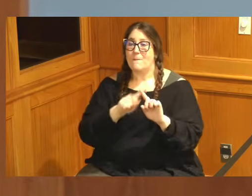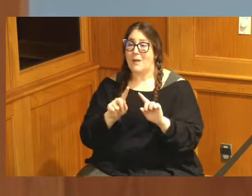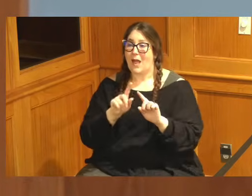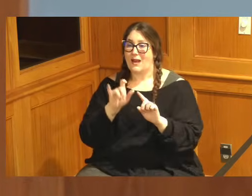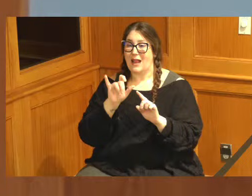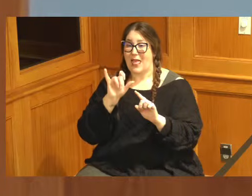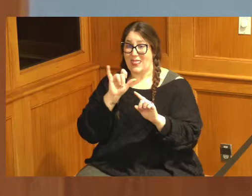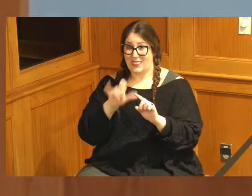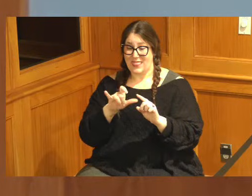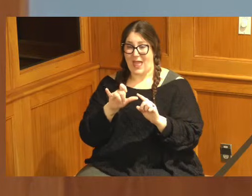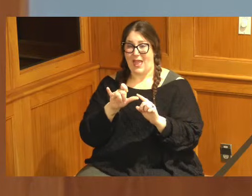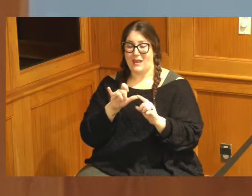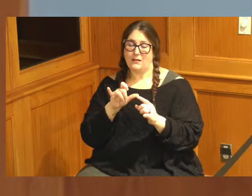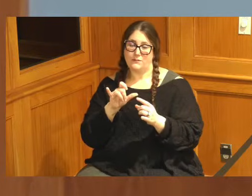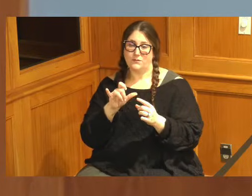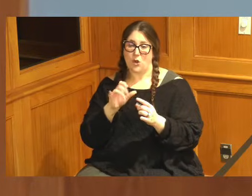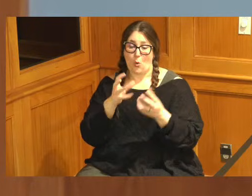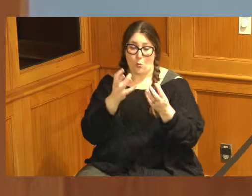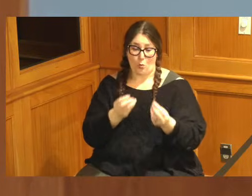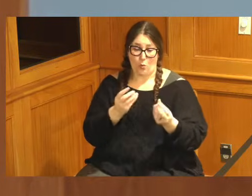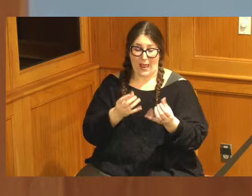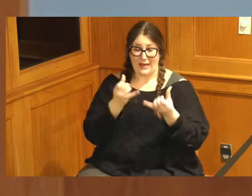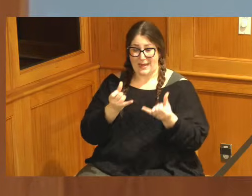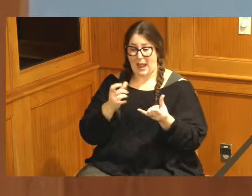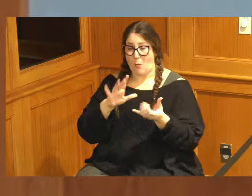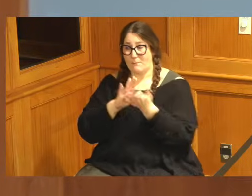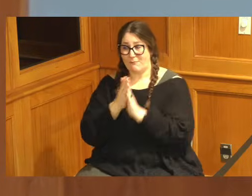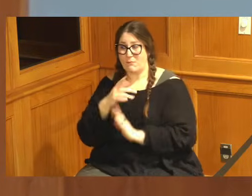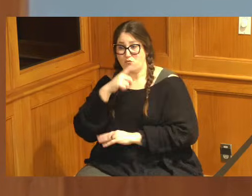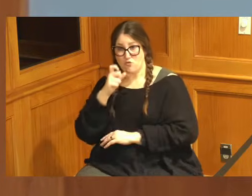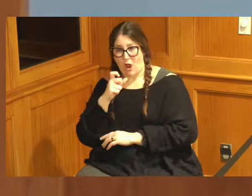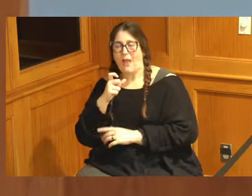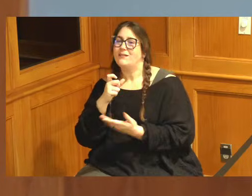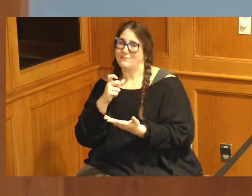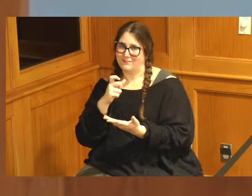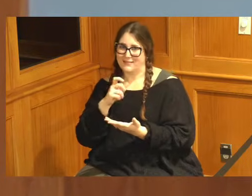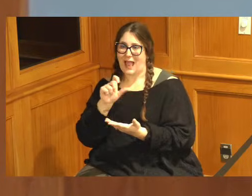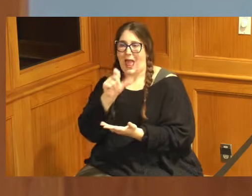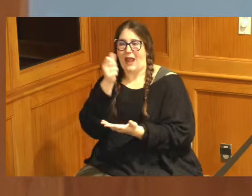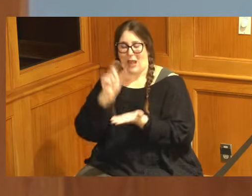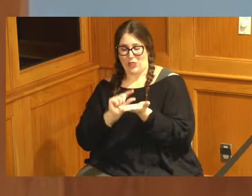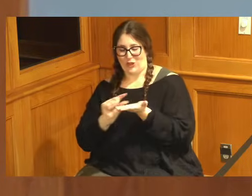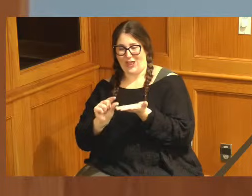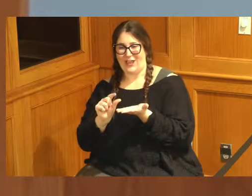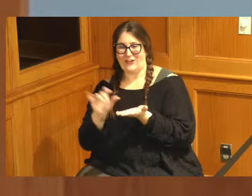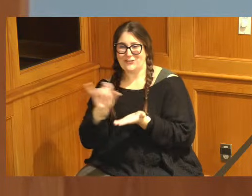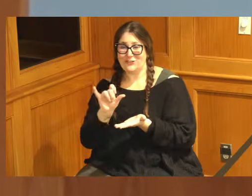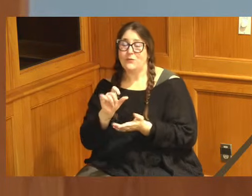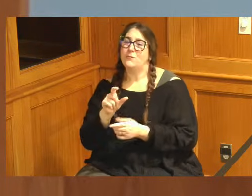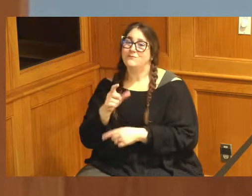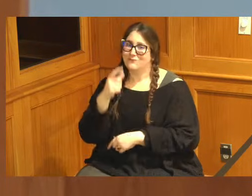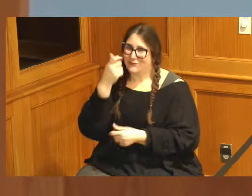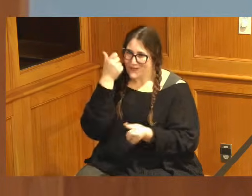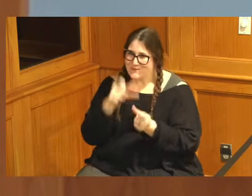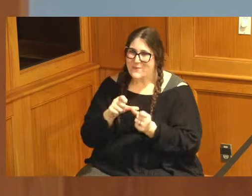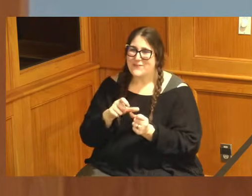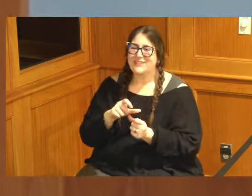dirt from your hands. And so, good old hand washing with soap and water, singing happy birthday while you do it to make sure you're standing in front of that sink for a good 20